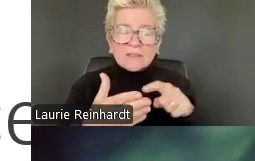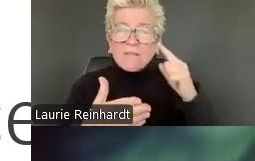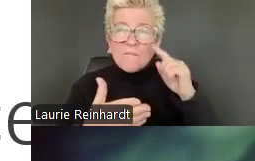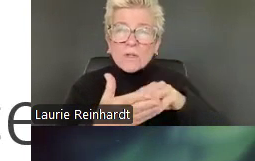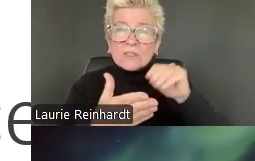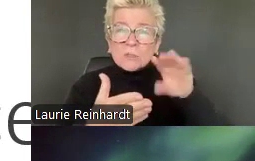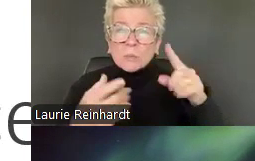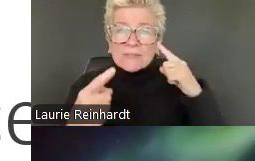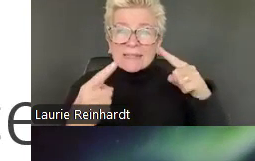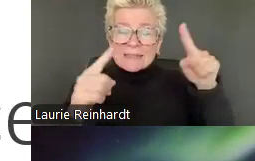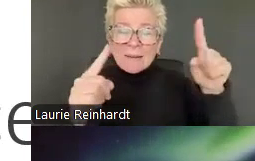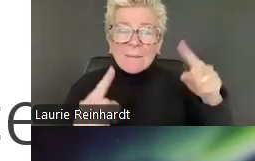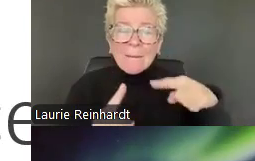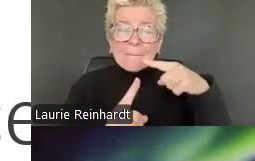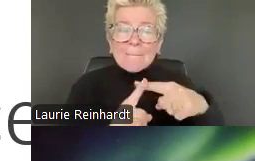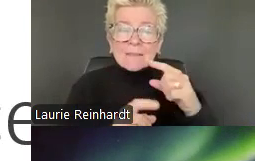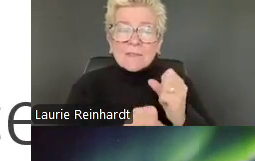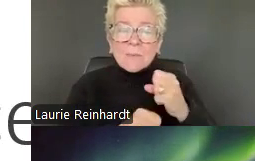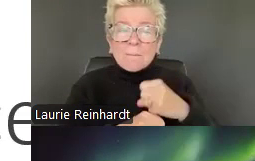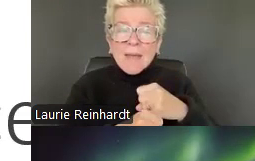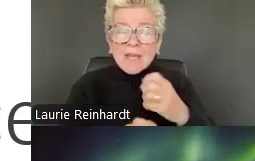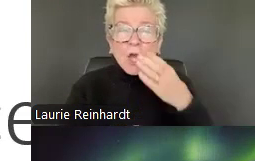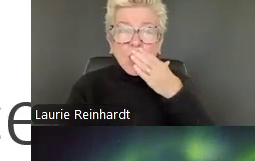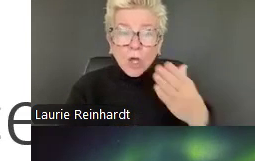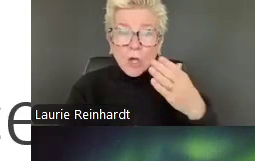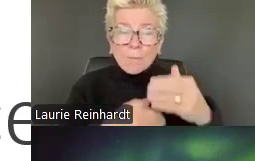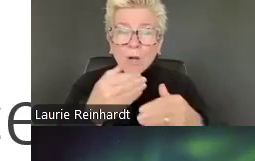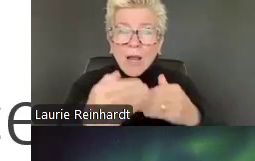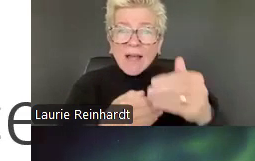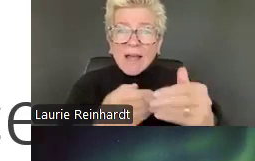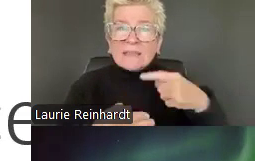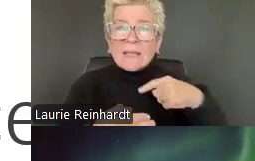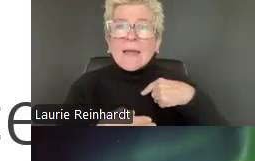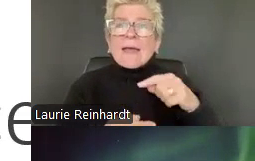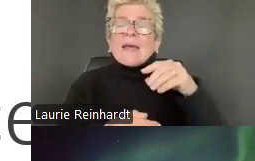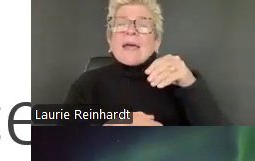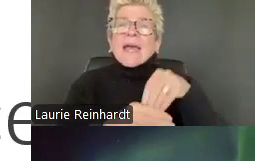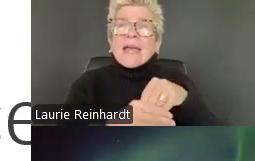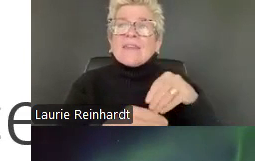also make like meaningful progress in grade level learning standards to earn a diploma.